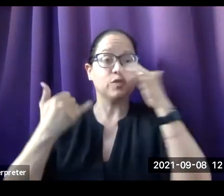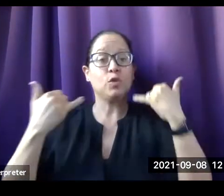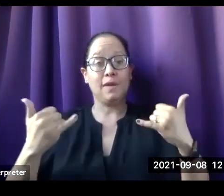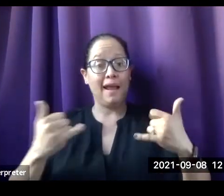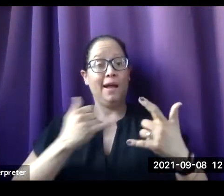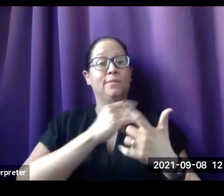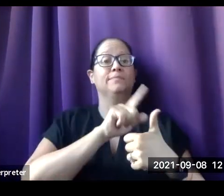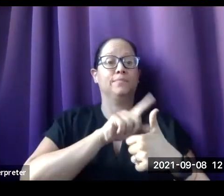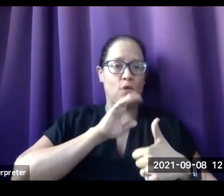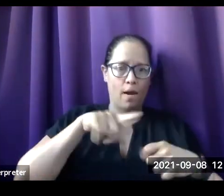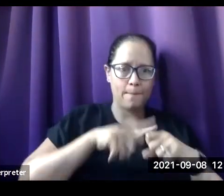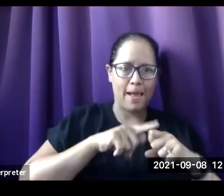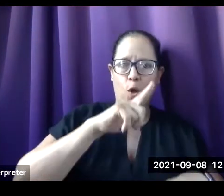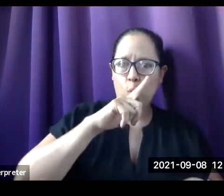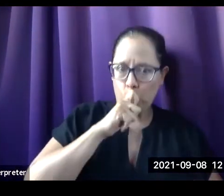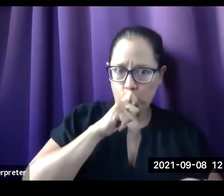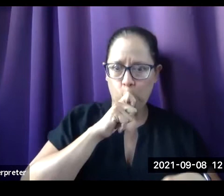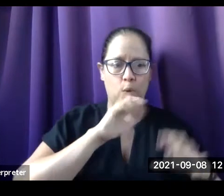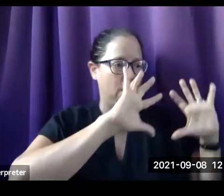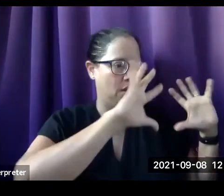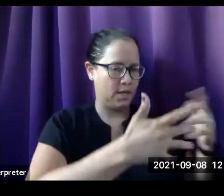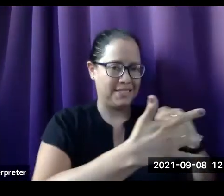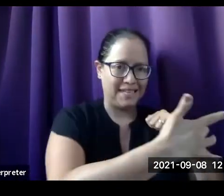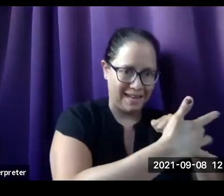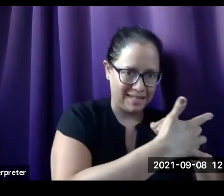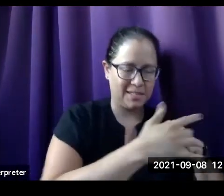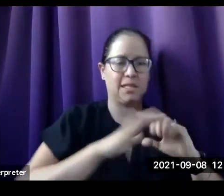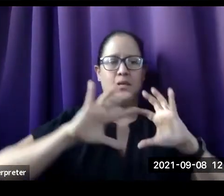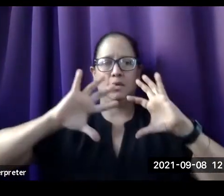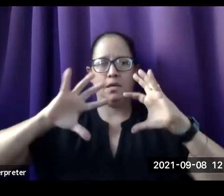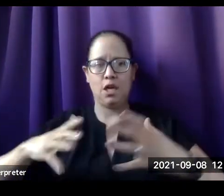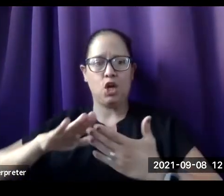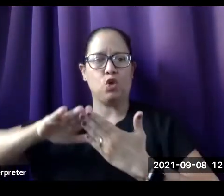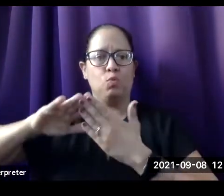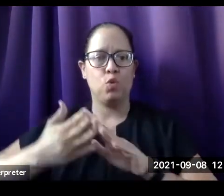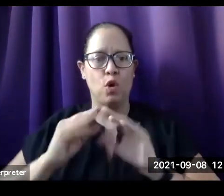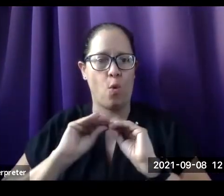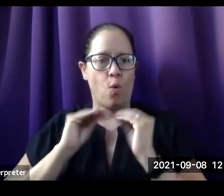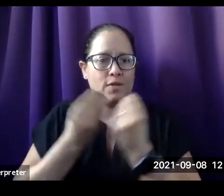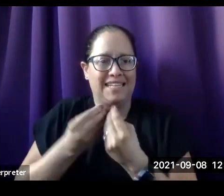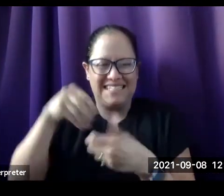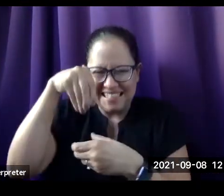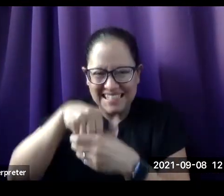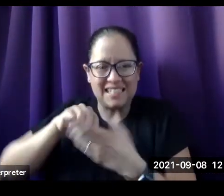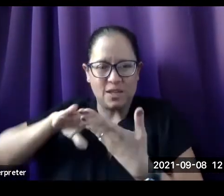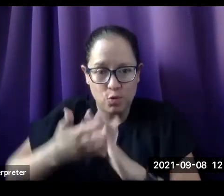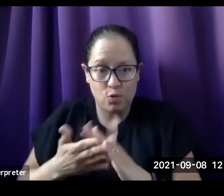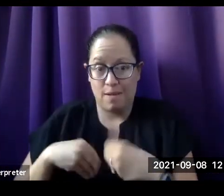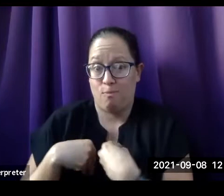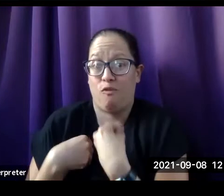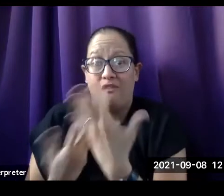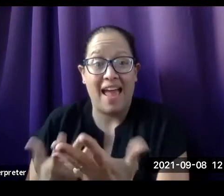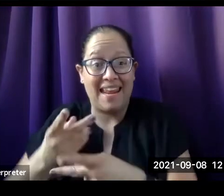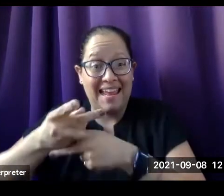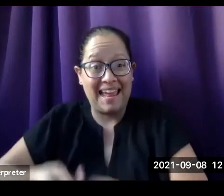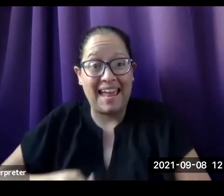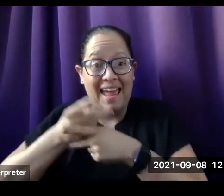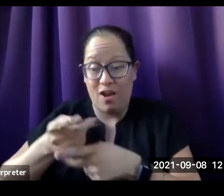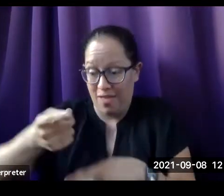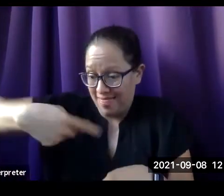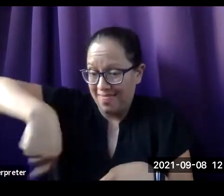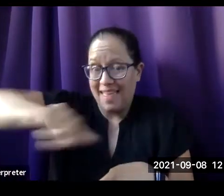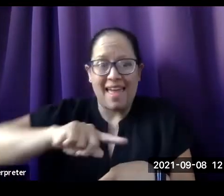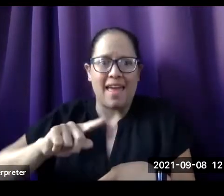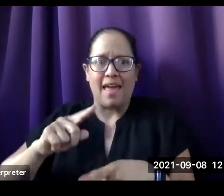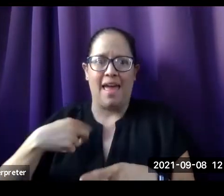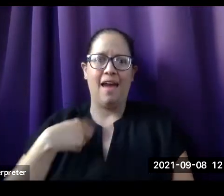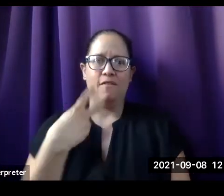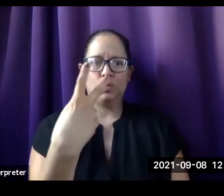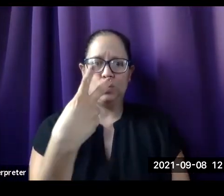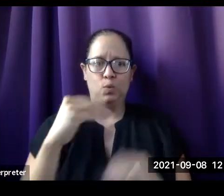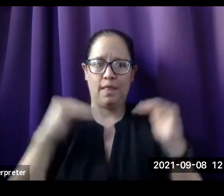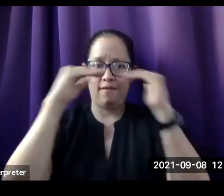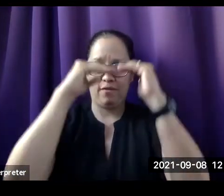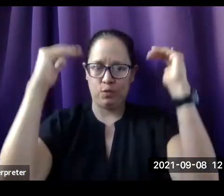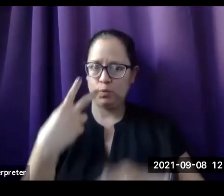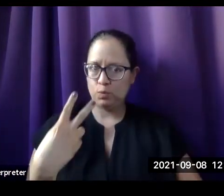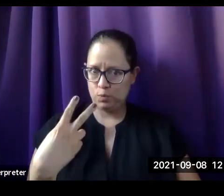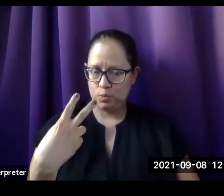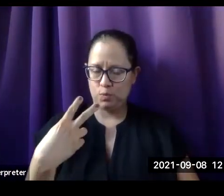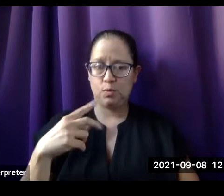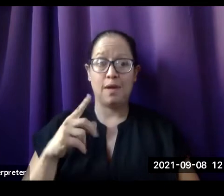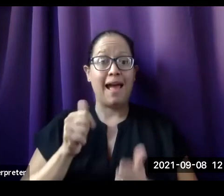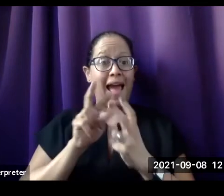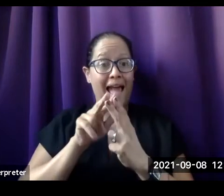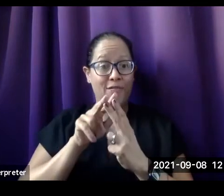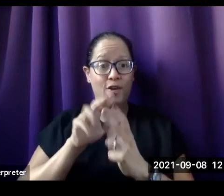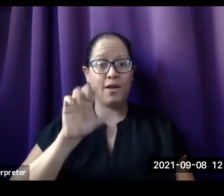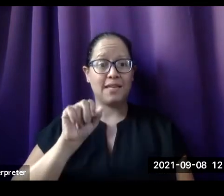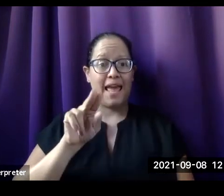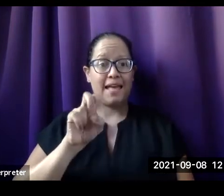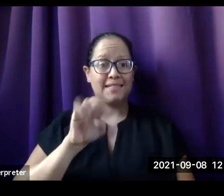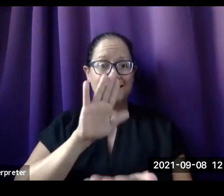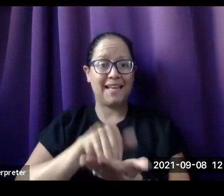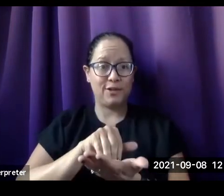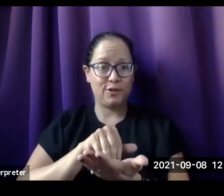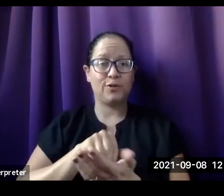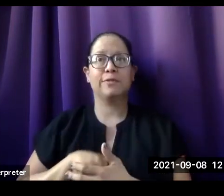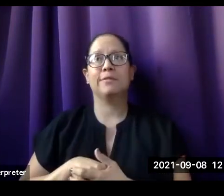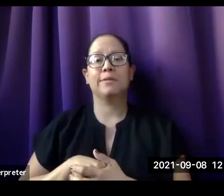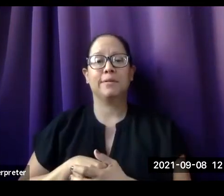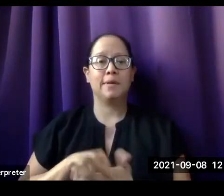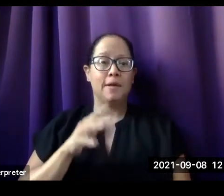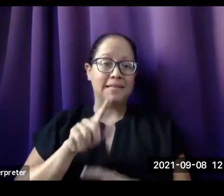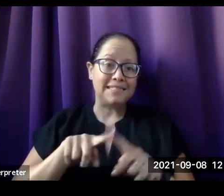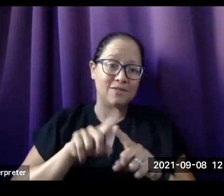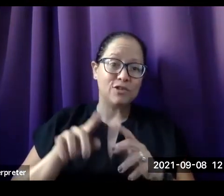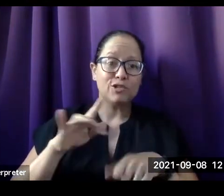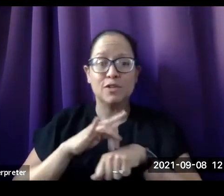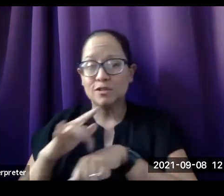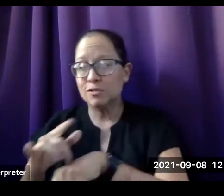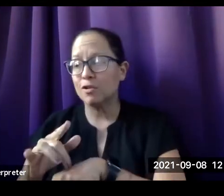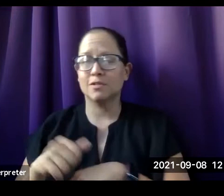It's really clear that community organizations that are providing health care right now on the ground are working at two levels, they're either providing case centered care, people with different resources, they're helping people navigate benefits they're